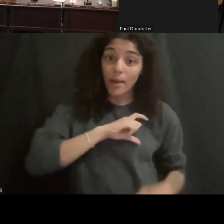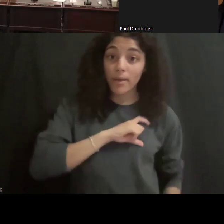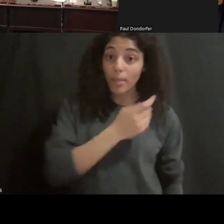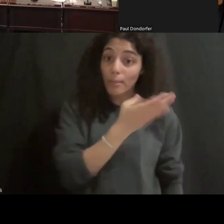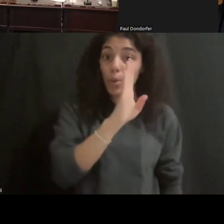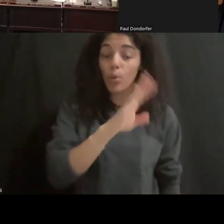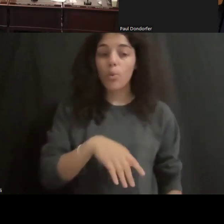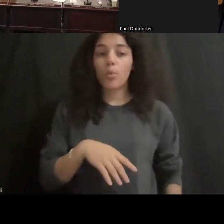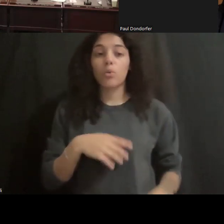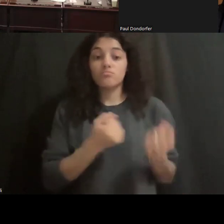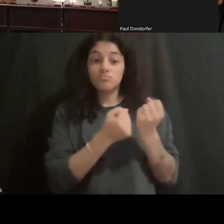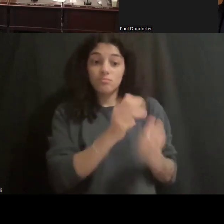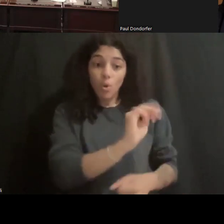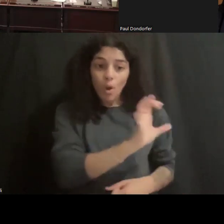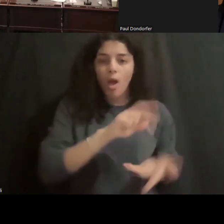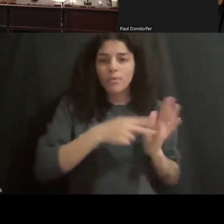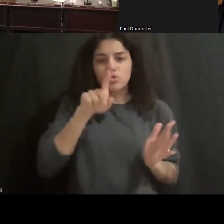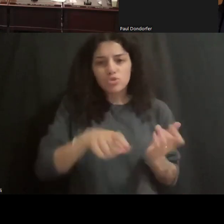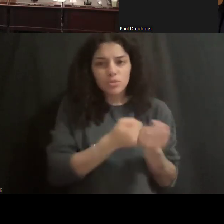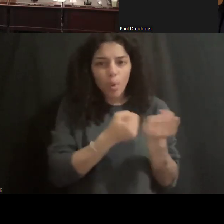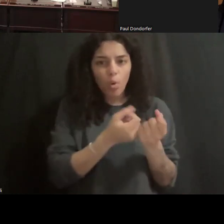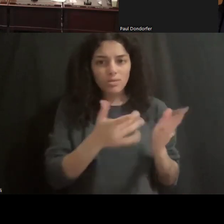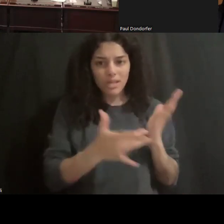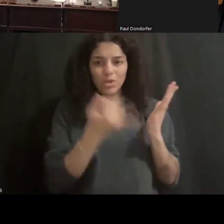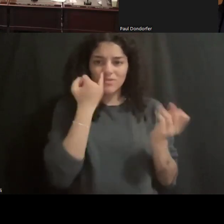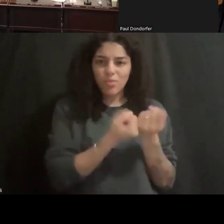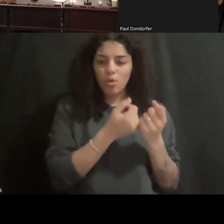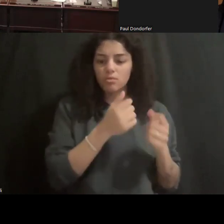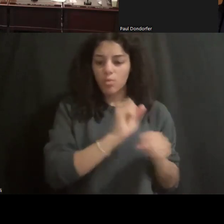should support this technology Let's send a clear message to criminals Monro County is not open for